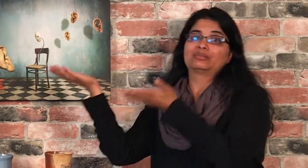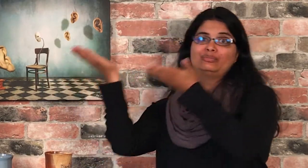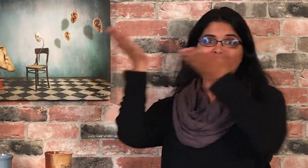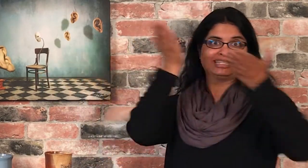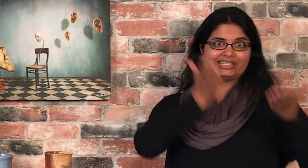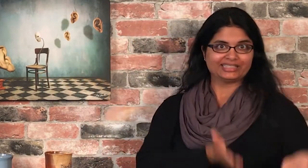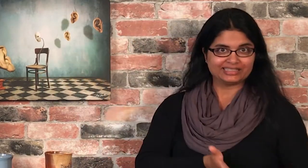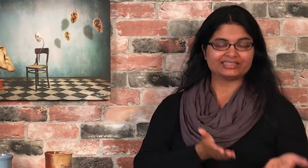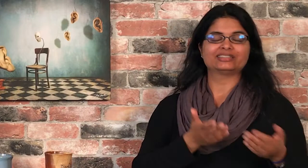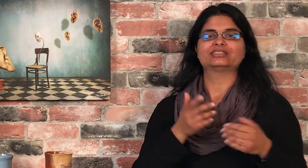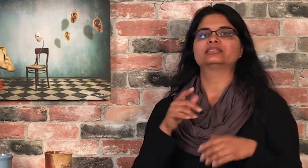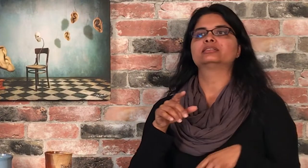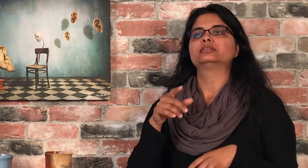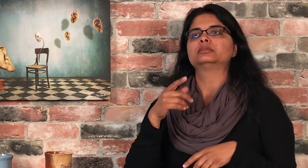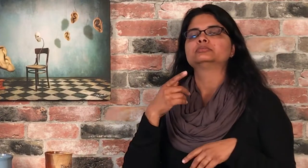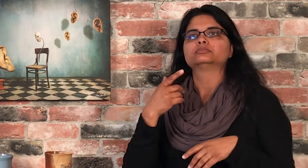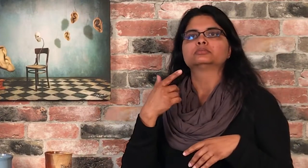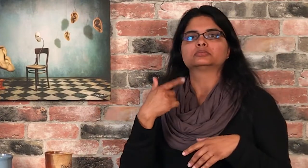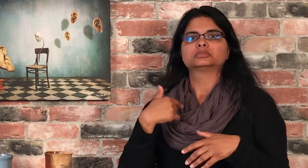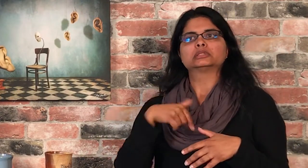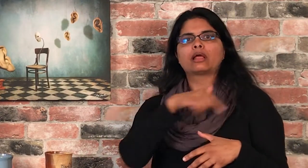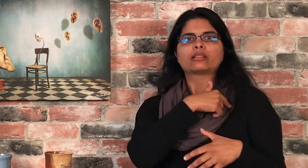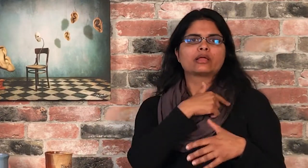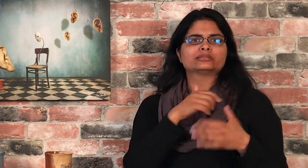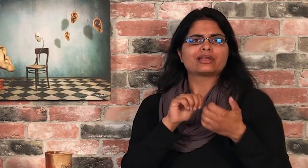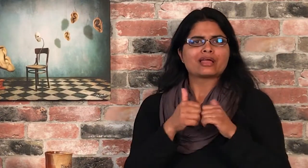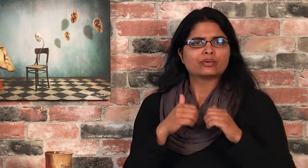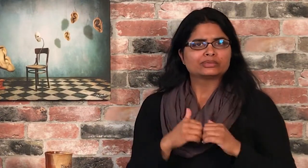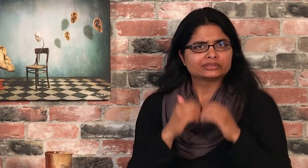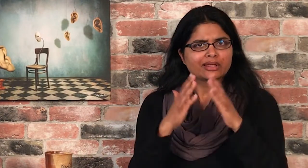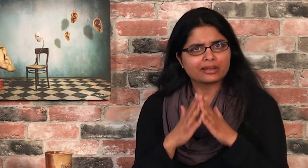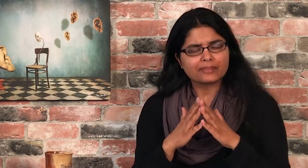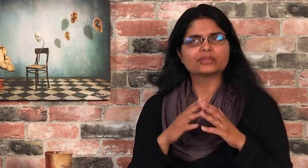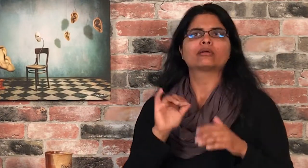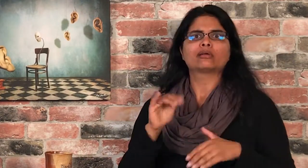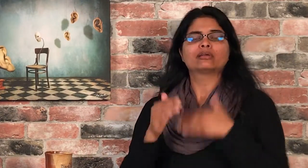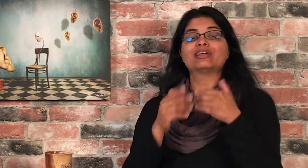He has brought that experience here of how the start up process will go.